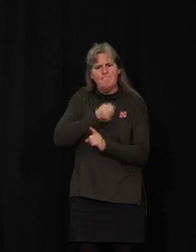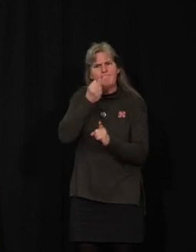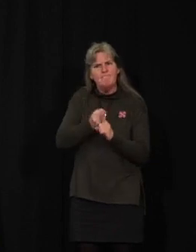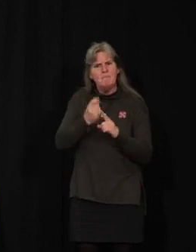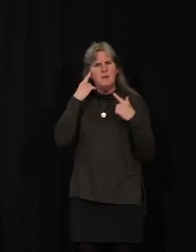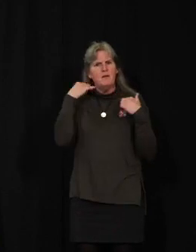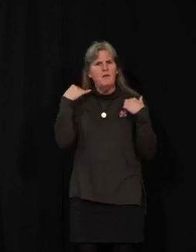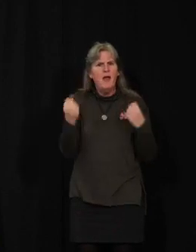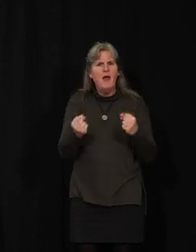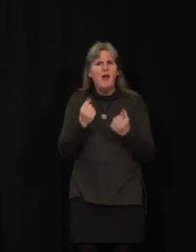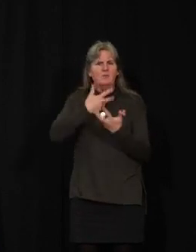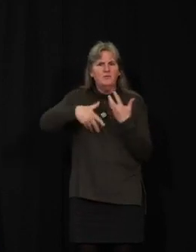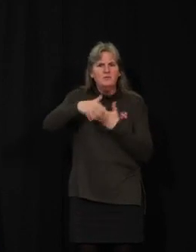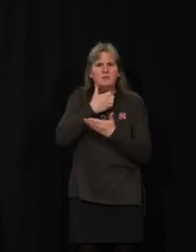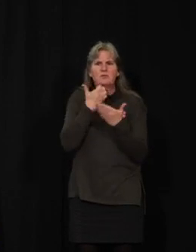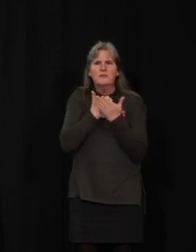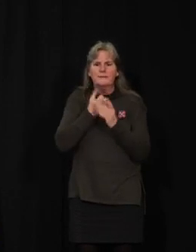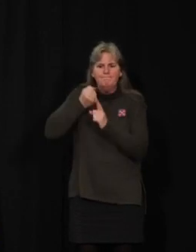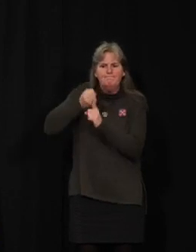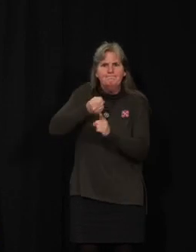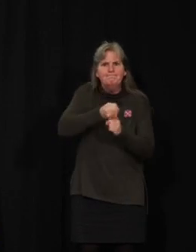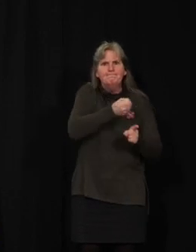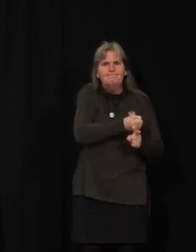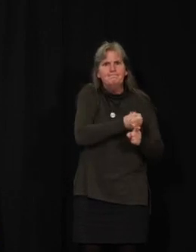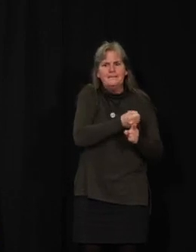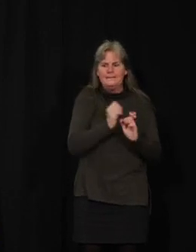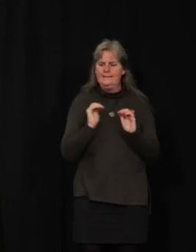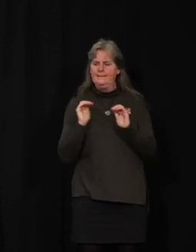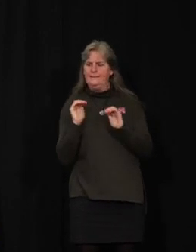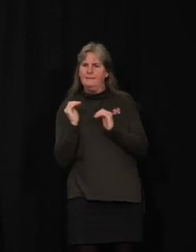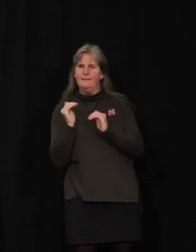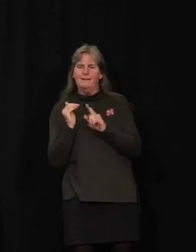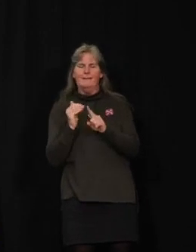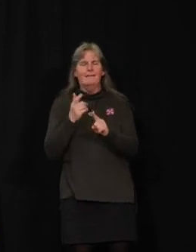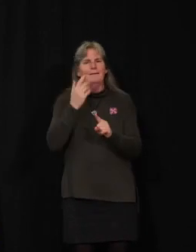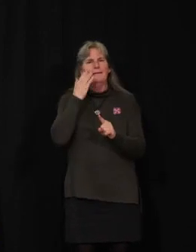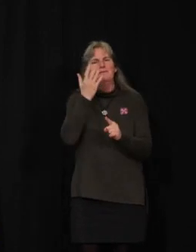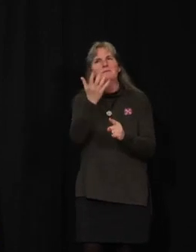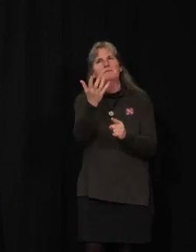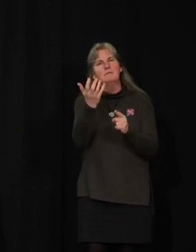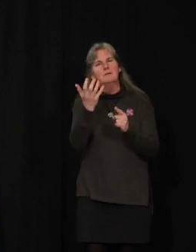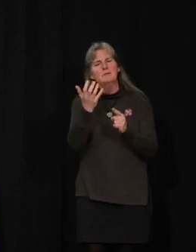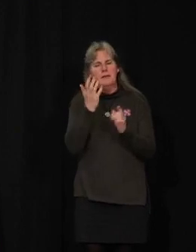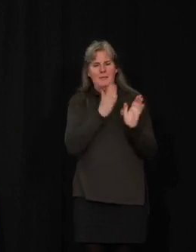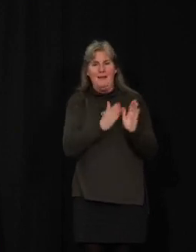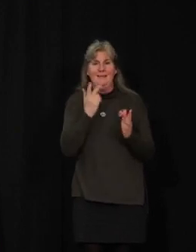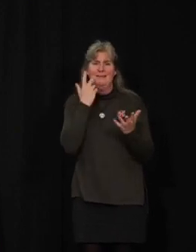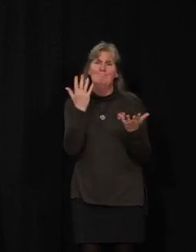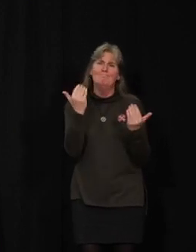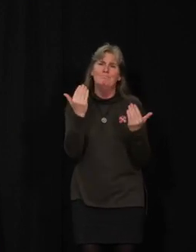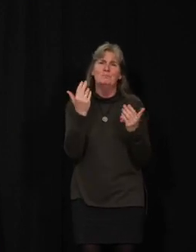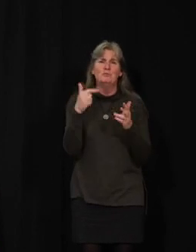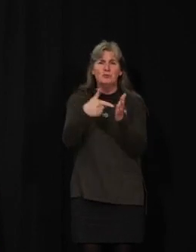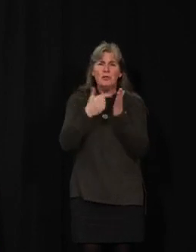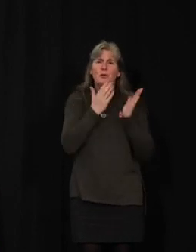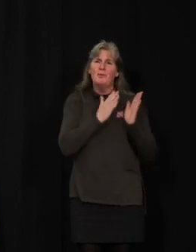now. I know people are anxious to see a plan because we are seeing thm be announced right across the